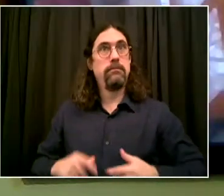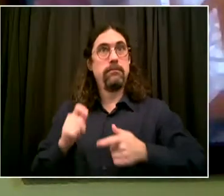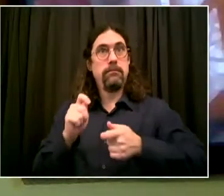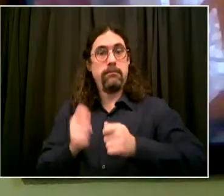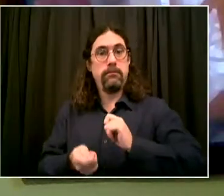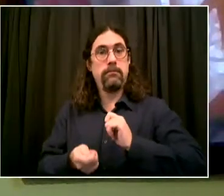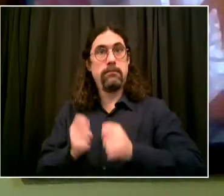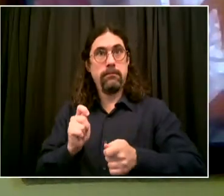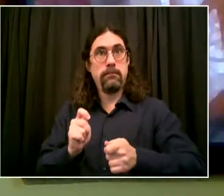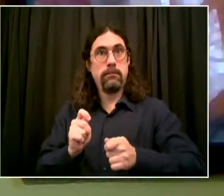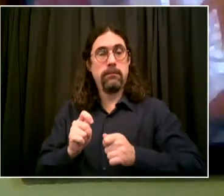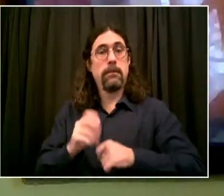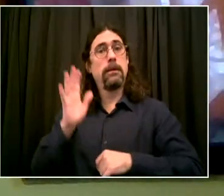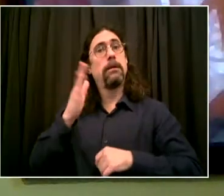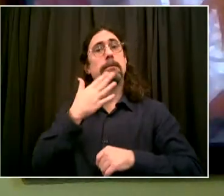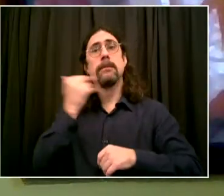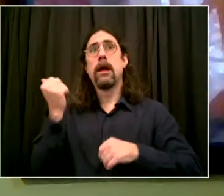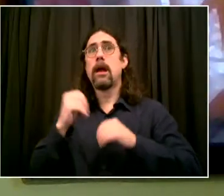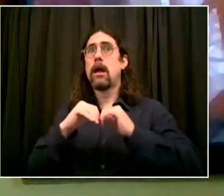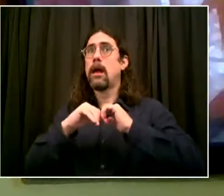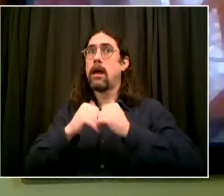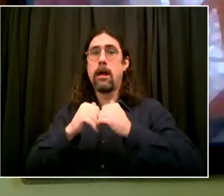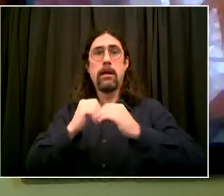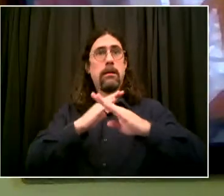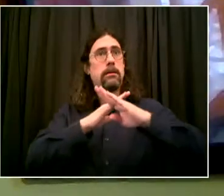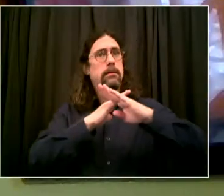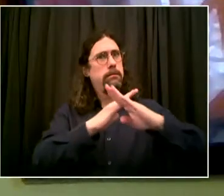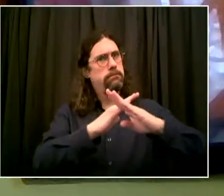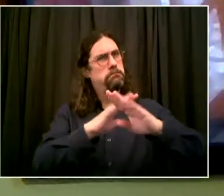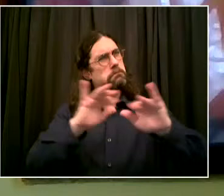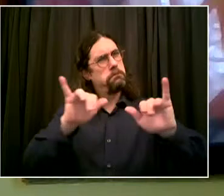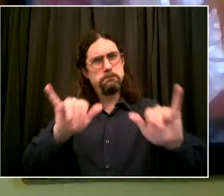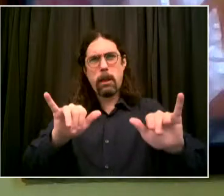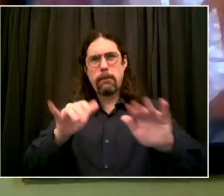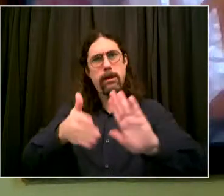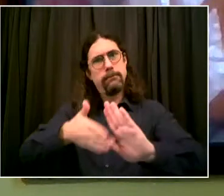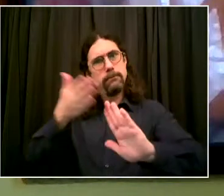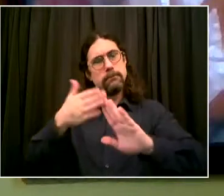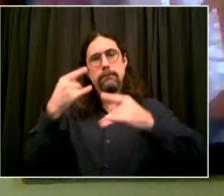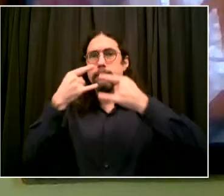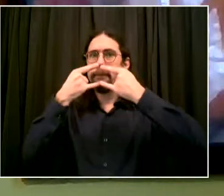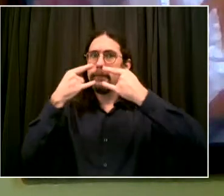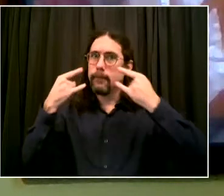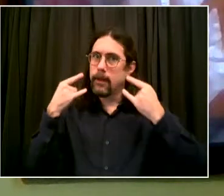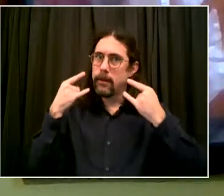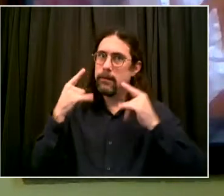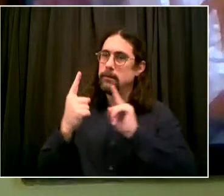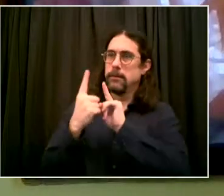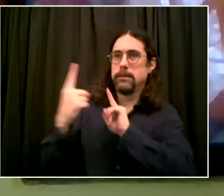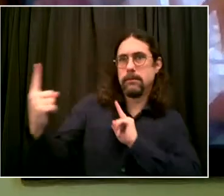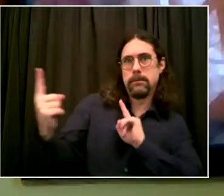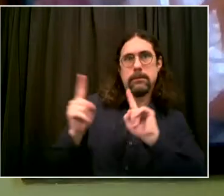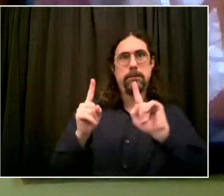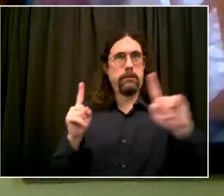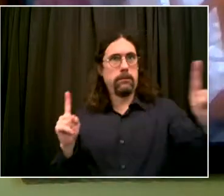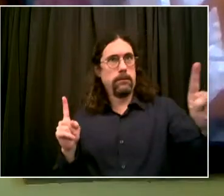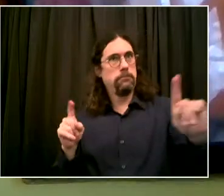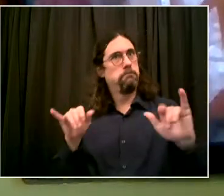MHUANAN. THTHE SIE SING LEBES WAY WE CAN PREVENT AGAINST THESE MUTATIONS IS TO PREVENT PEOPLE FROM GETTING